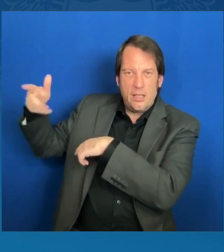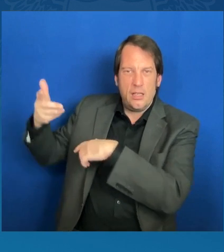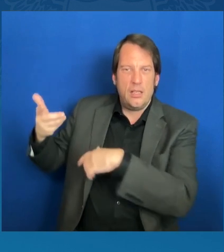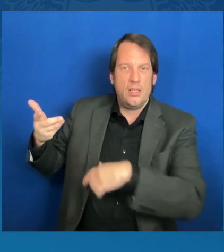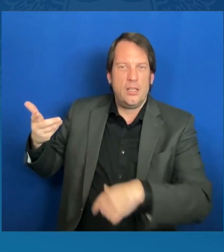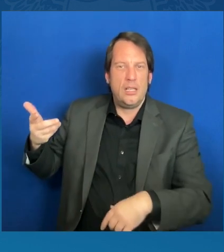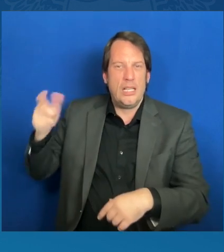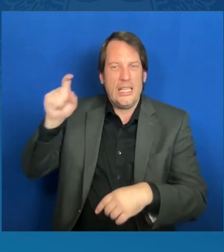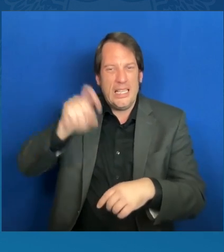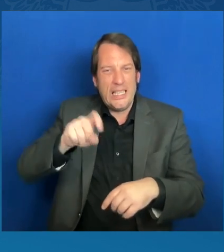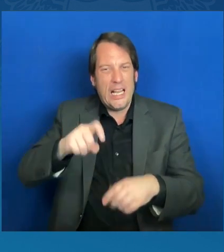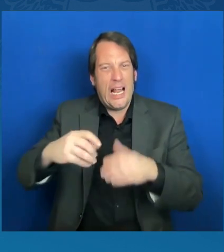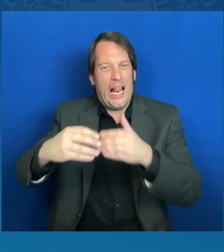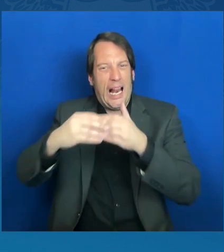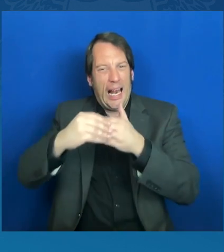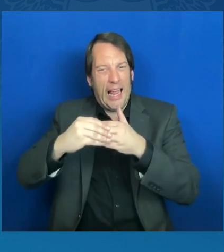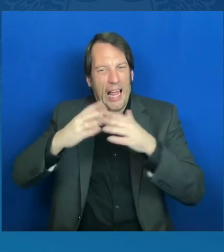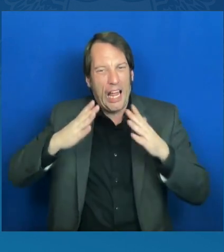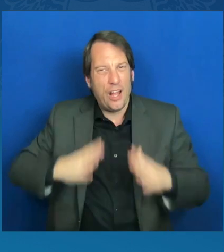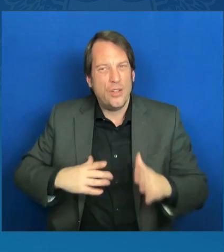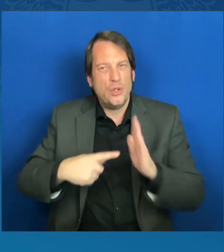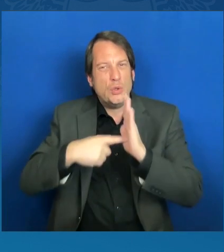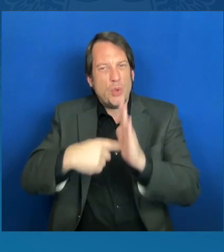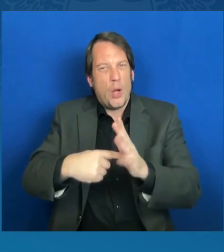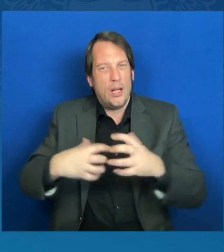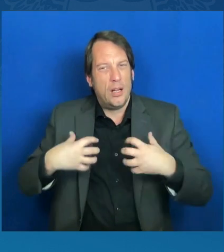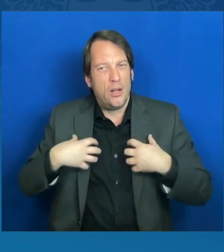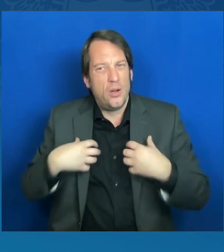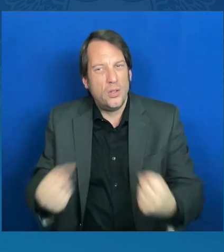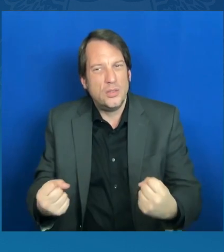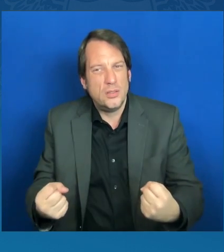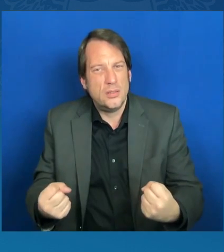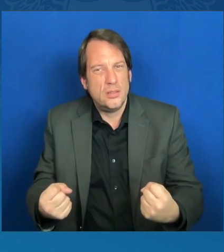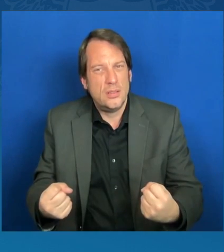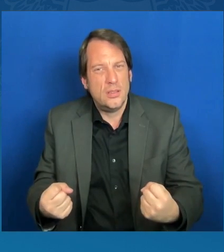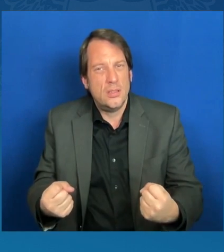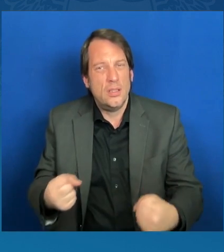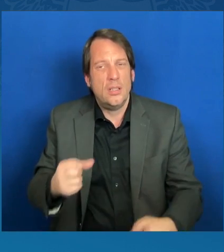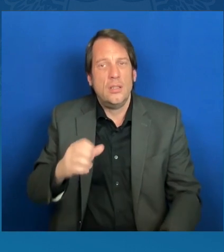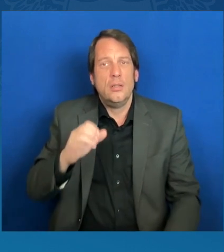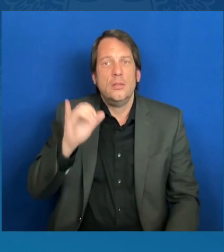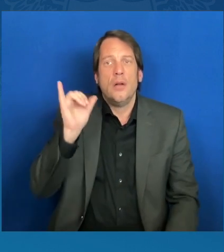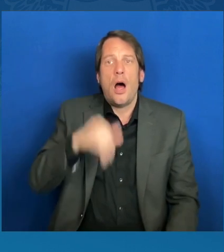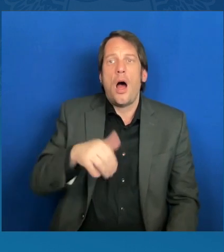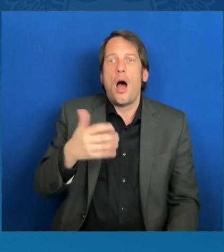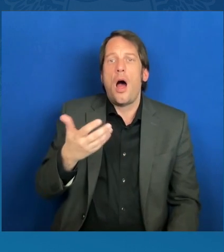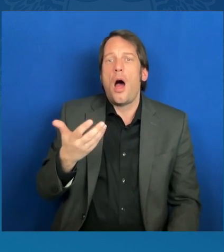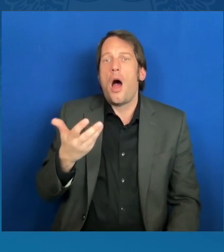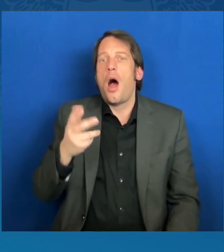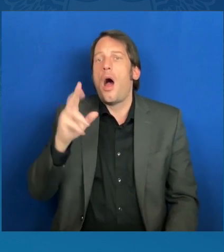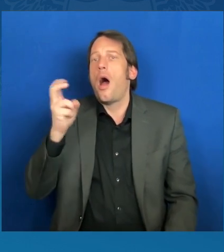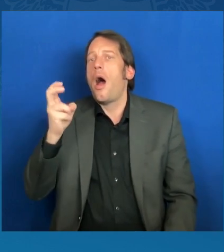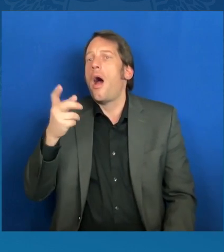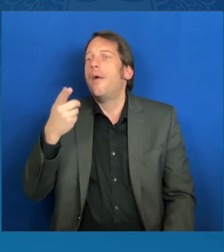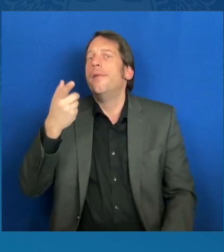to reject the false notion that suggests you're either in favor of the Second Amendment or you want to take everyone's guns away, when, in fact, it's just reasonable.